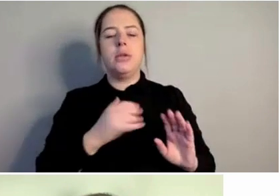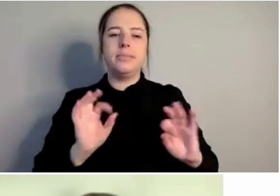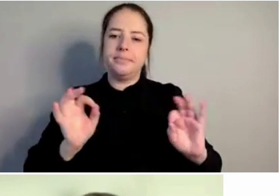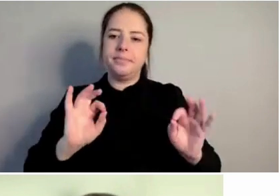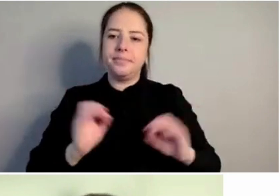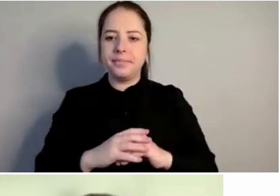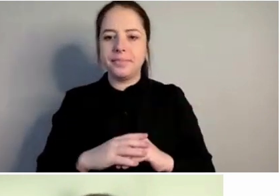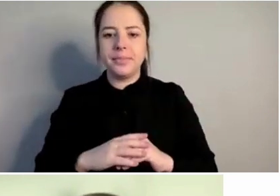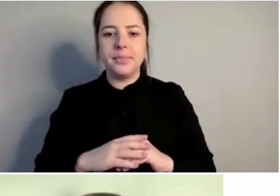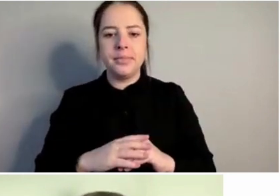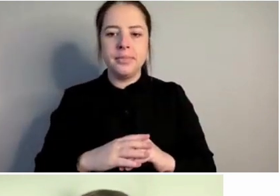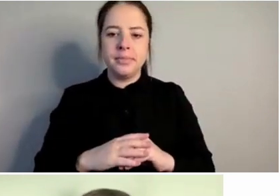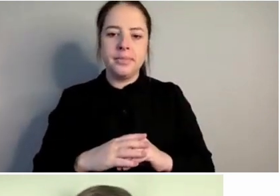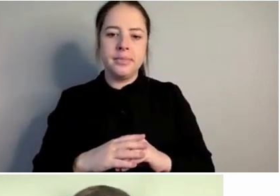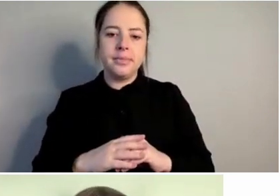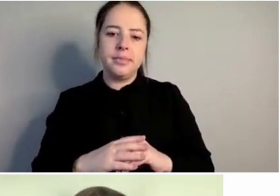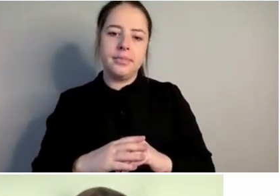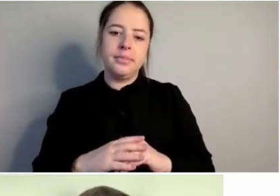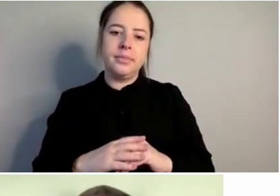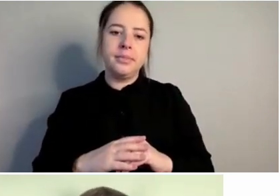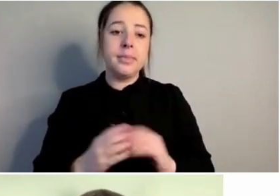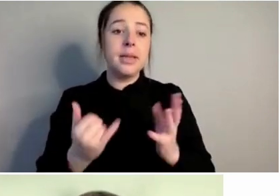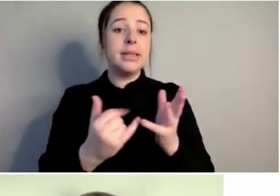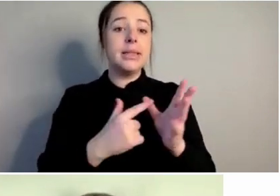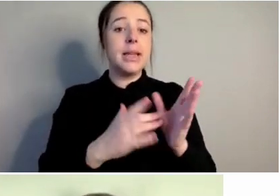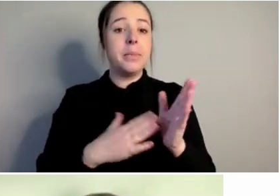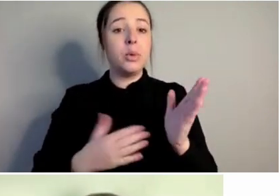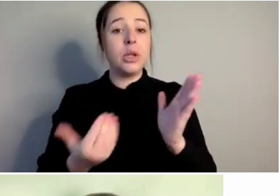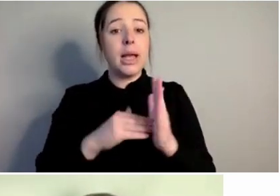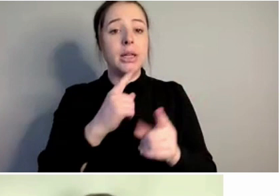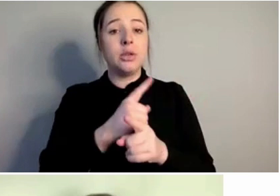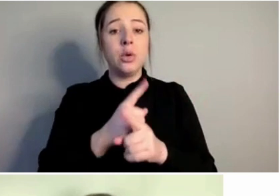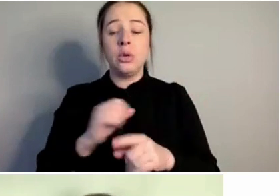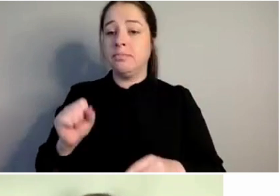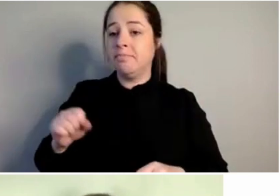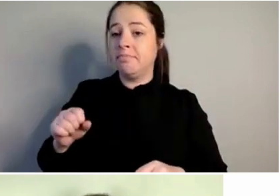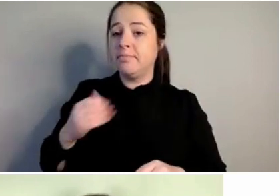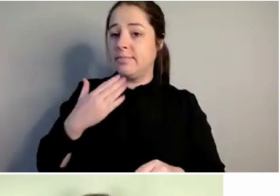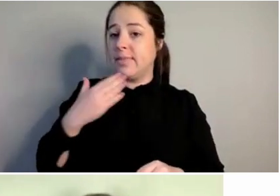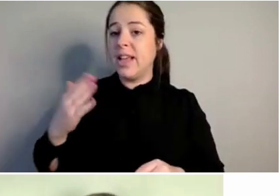Sam, is there anything you'd like to add to this conversation? Oh, thank you, yes. So perhaps a couple of things I can build